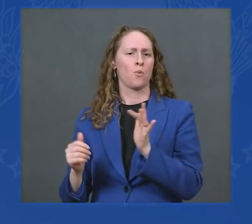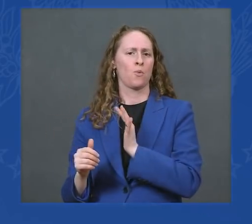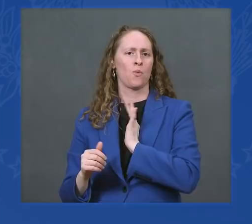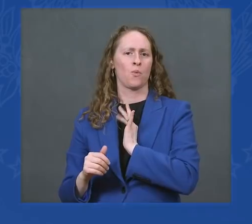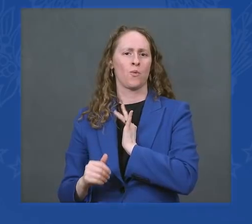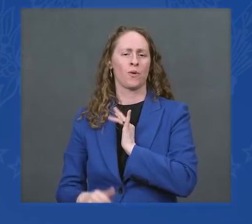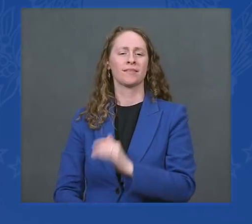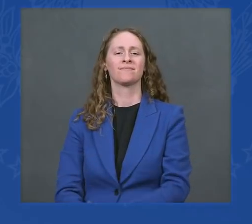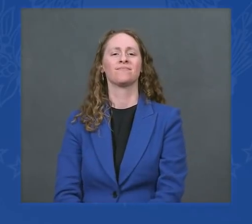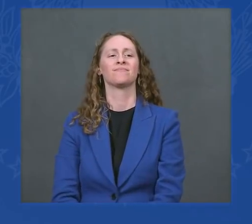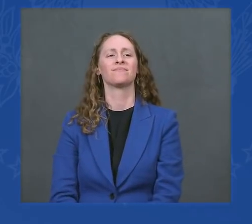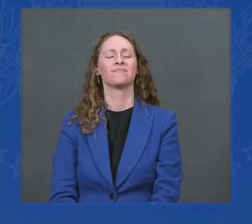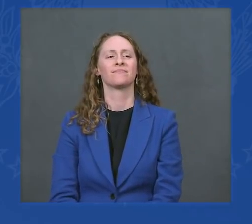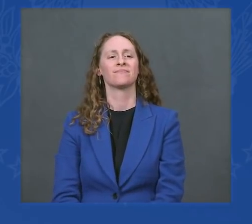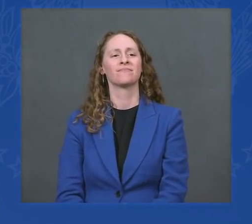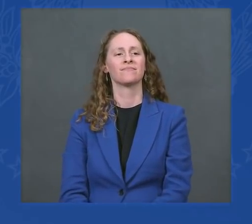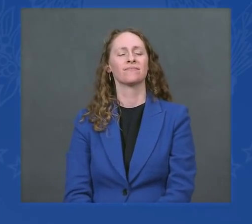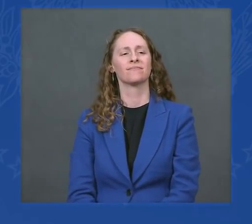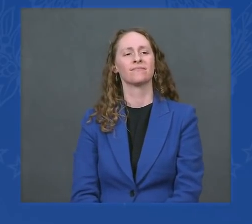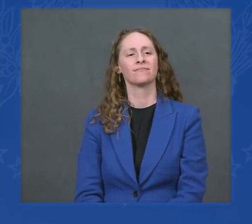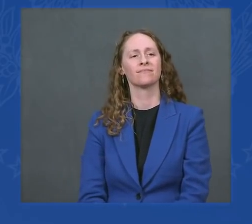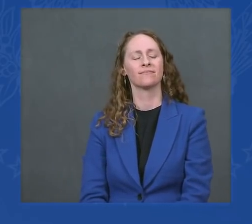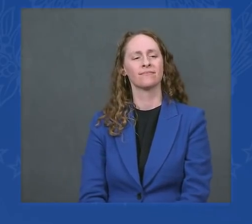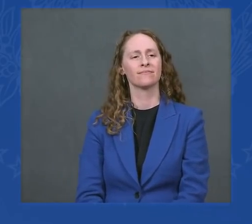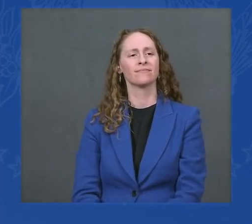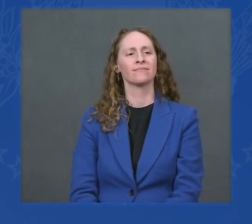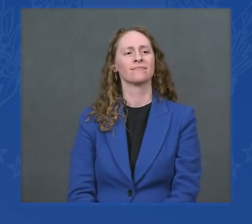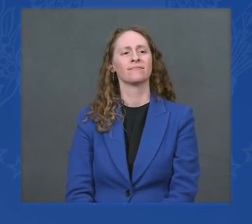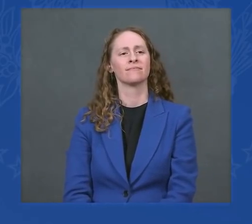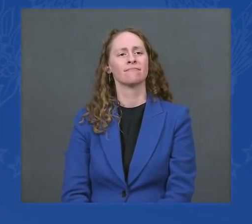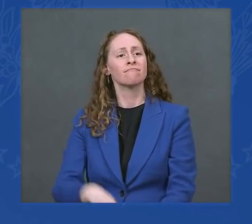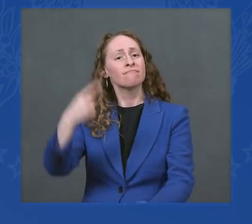Pat Gelsinger, came to the White House